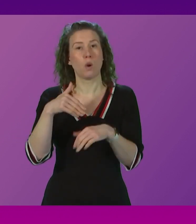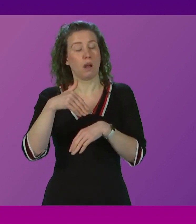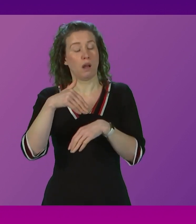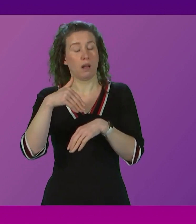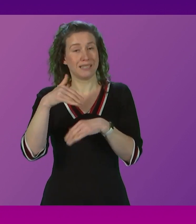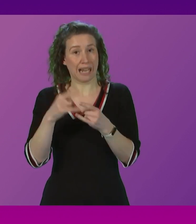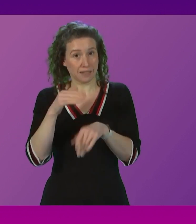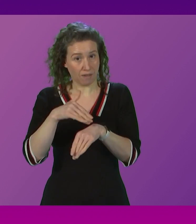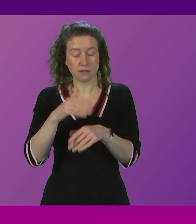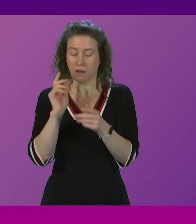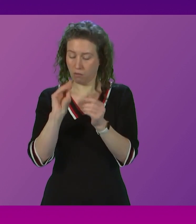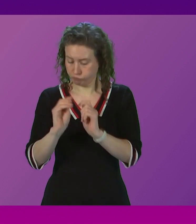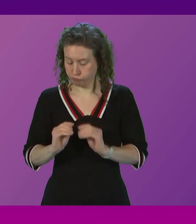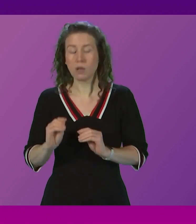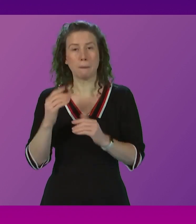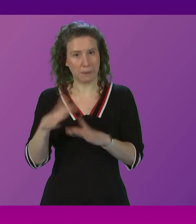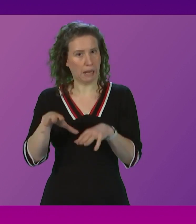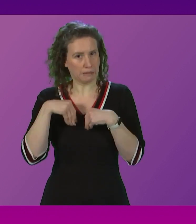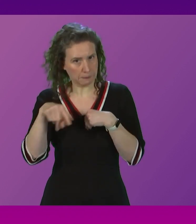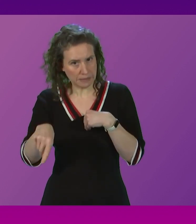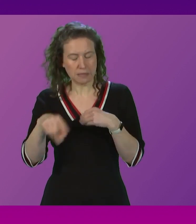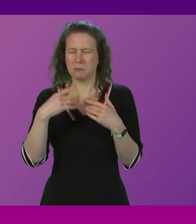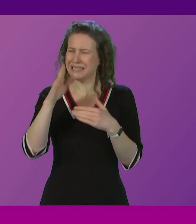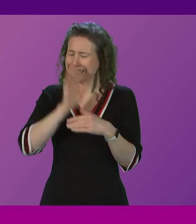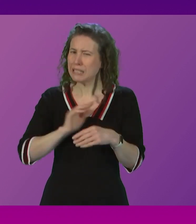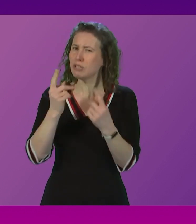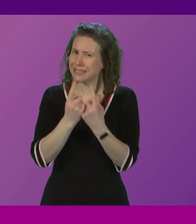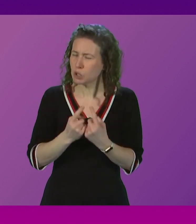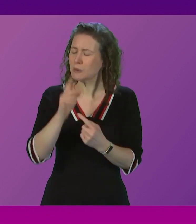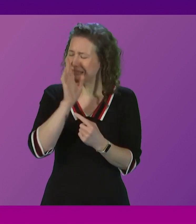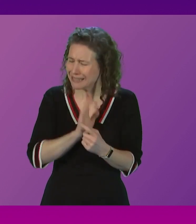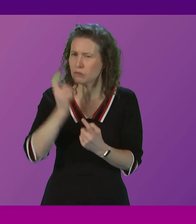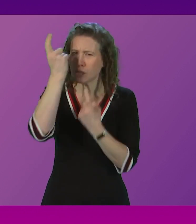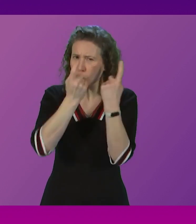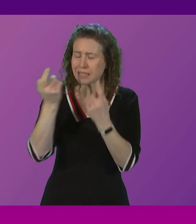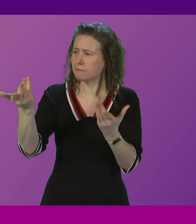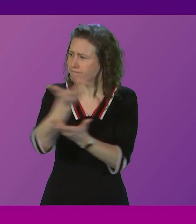Those are serious issues, that have been seriously considered by Parliament, as is right and proper.